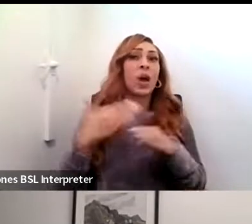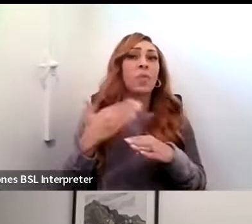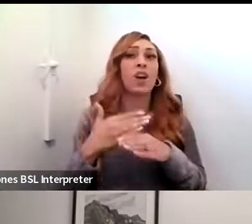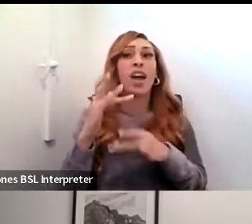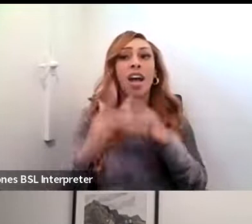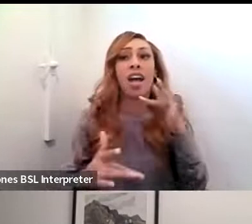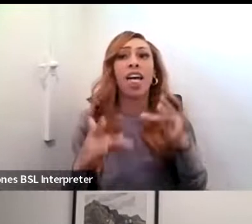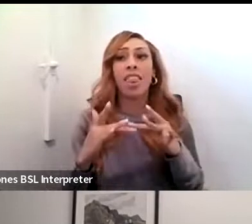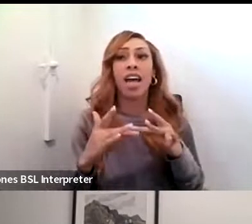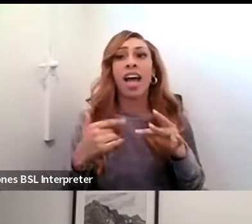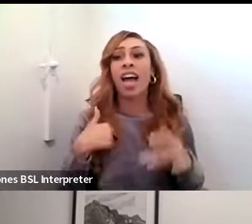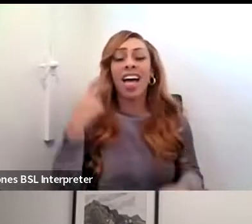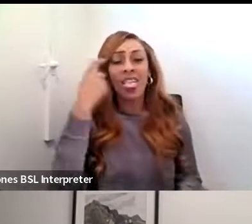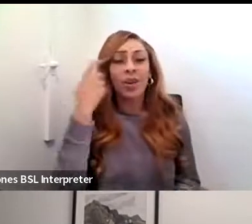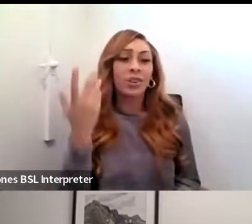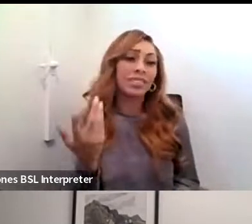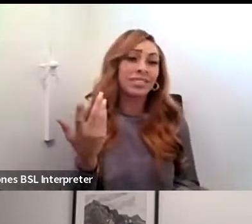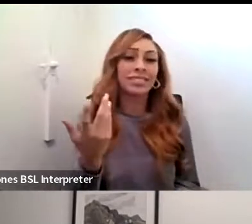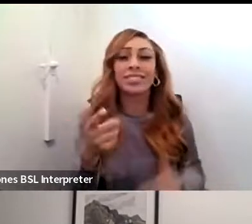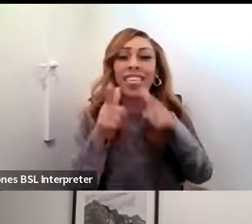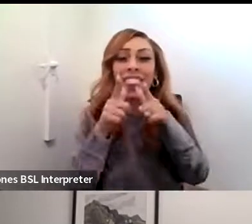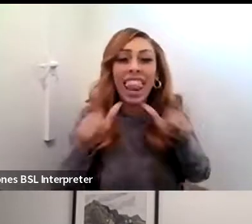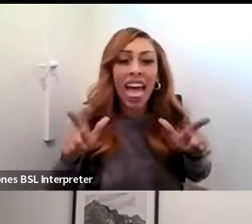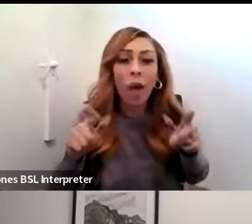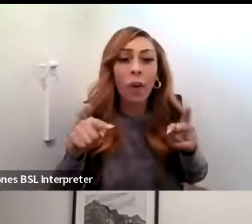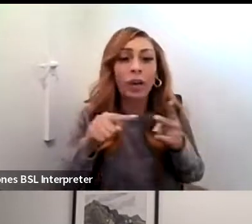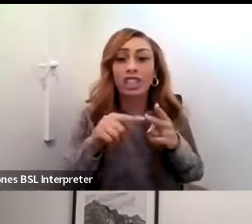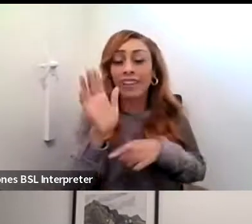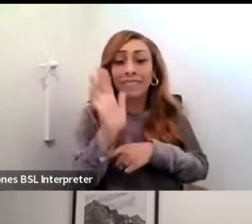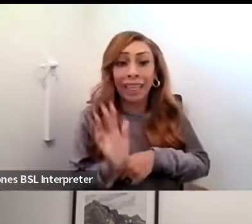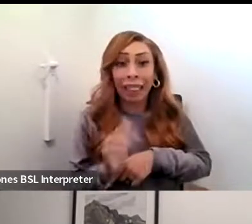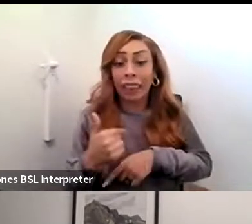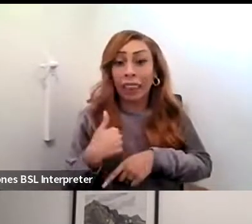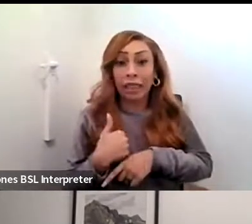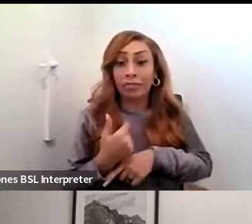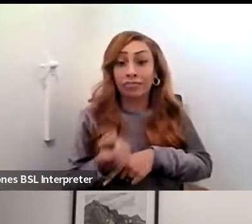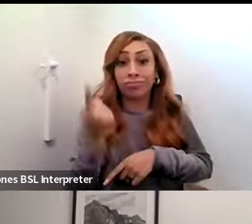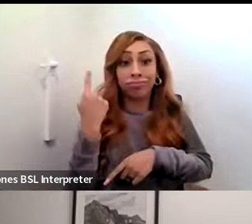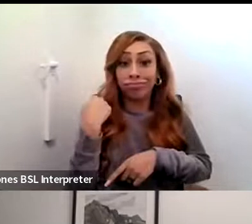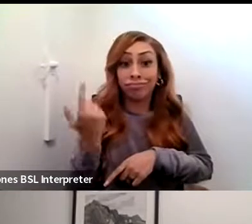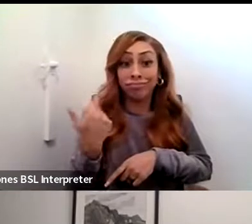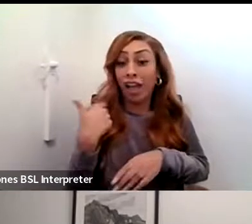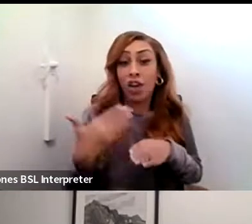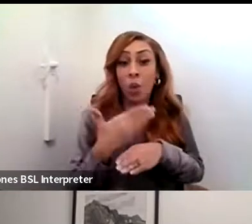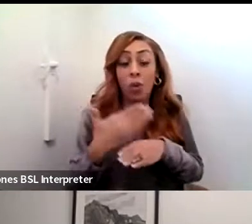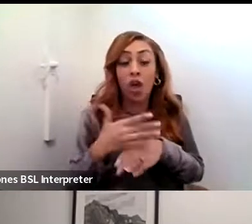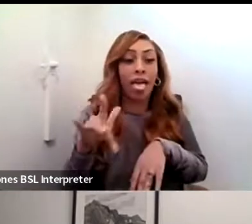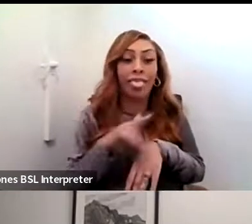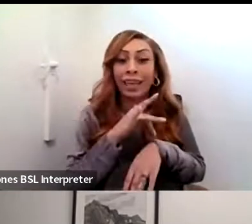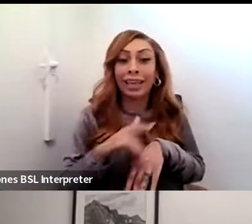Because I thought it was going to be the language of film, and I don't understand - I have worked in theatre all my life, and I don't understand the language of film.